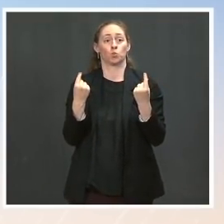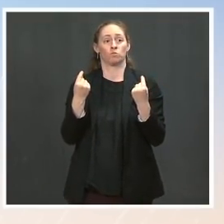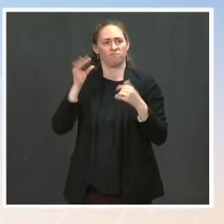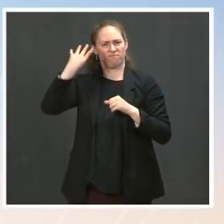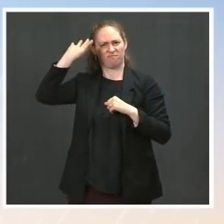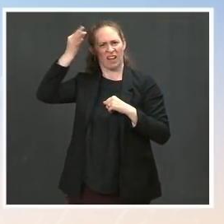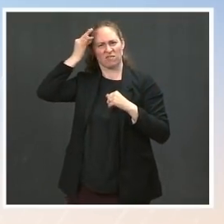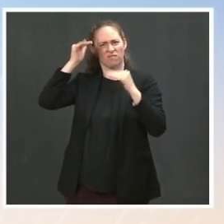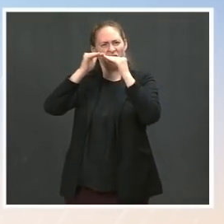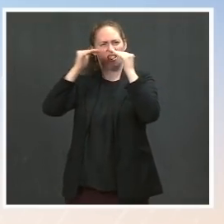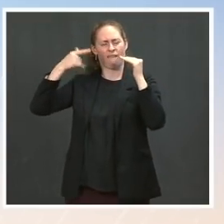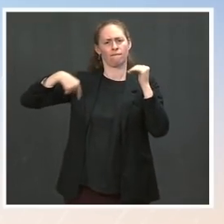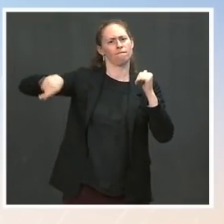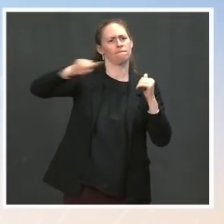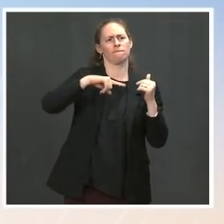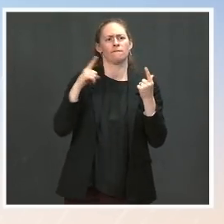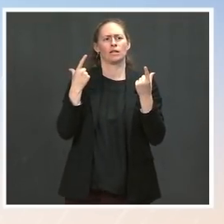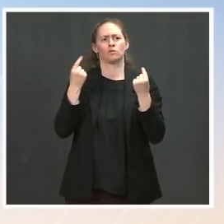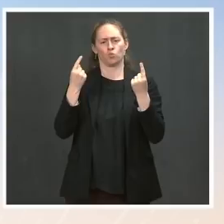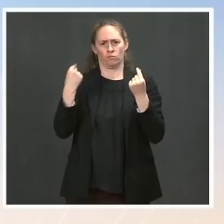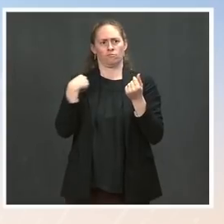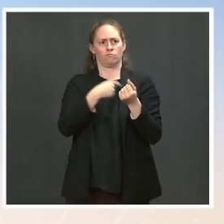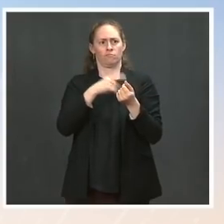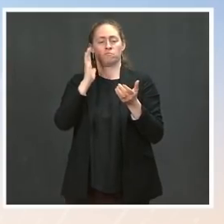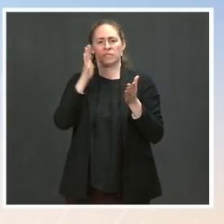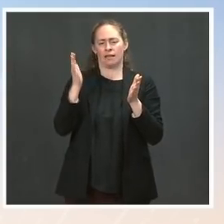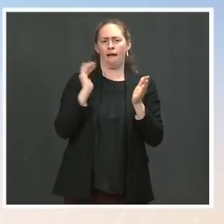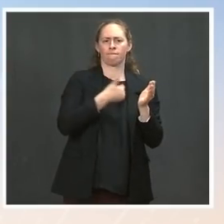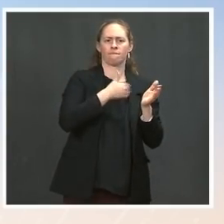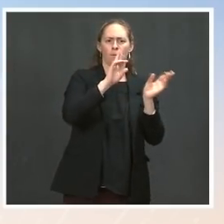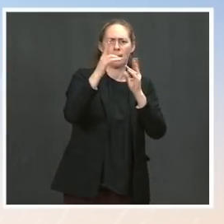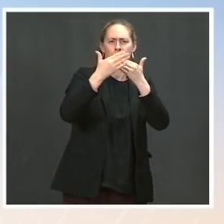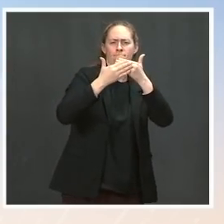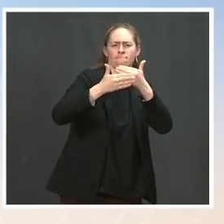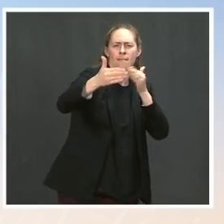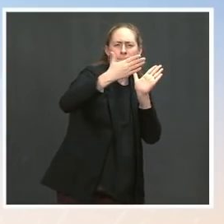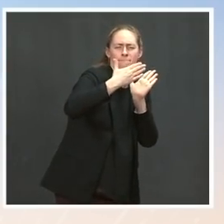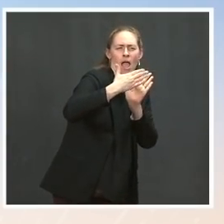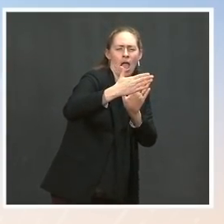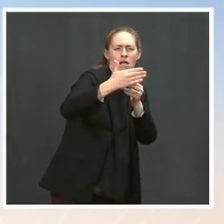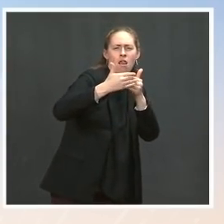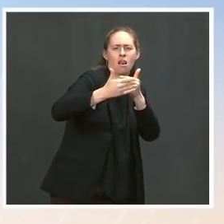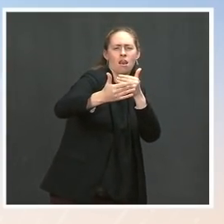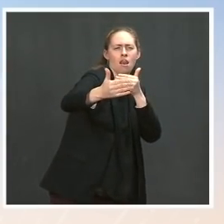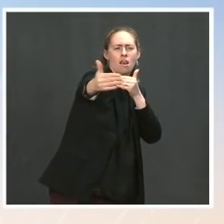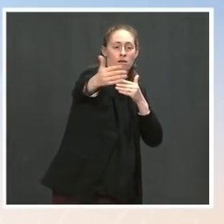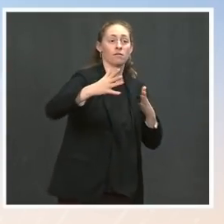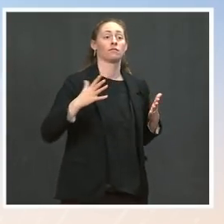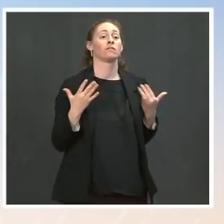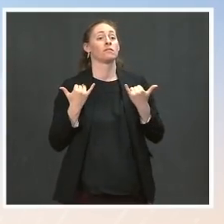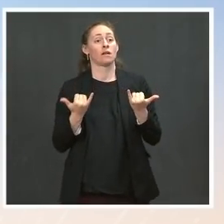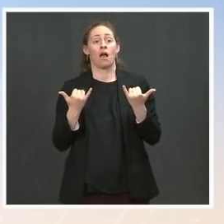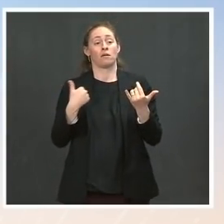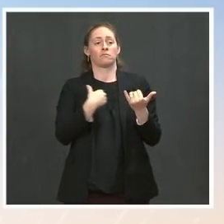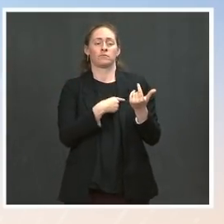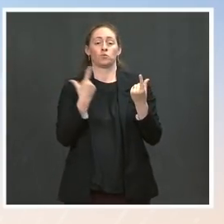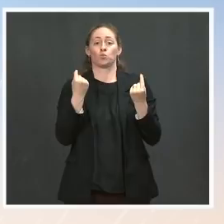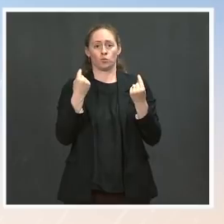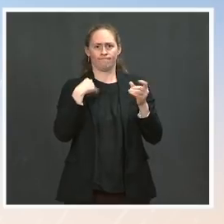long-term, across- government approach. In the near term, we're engaging with industry -- as is evidenced by the meeting that's taking place